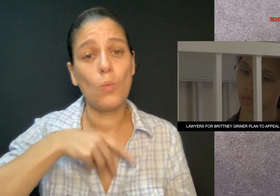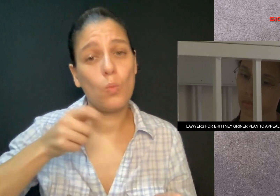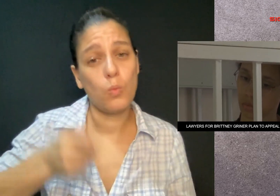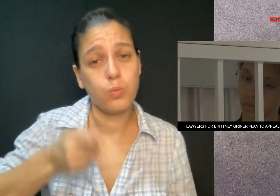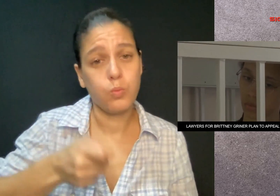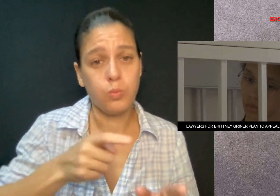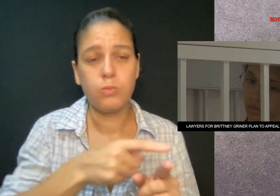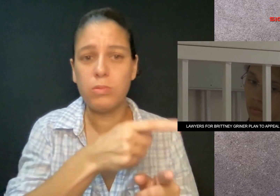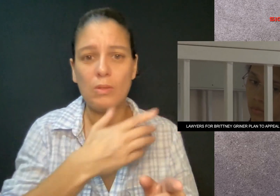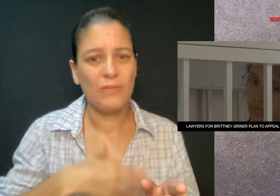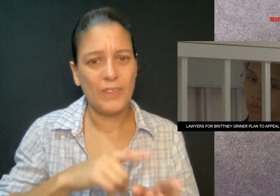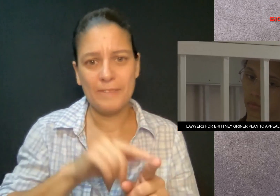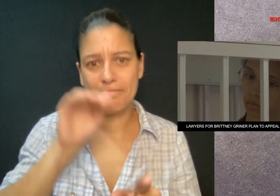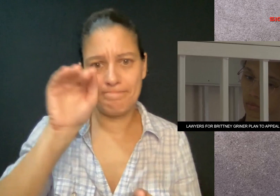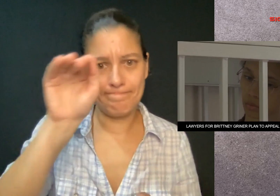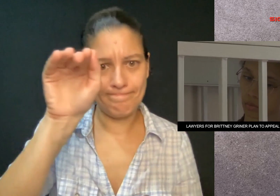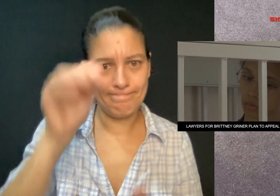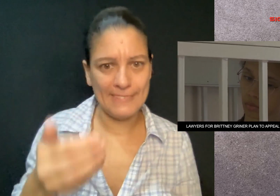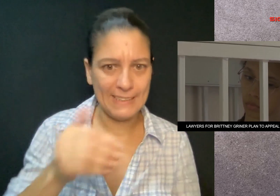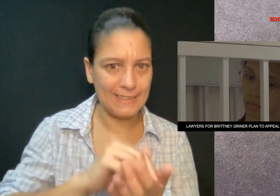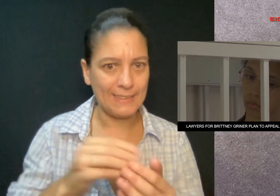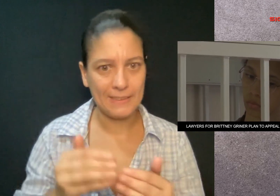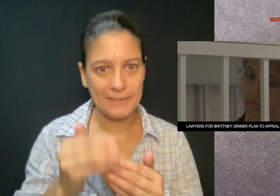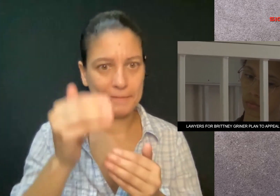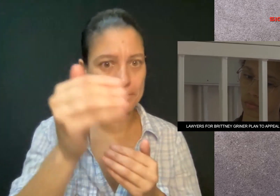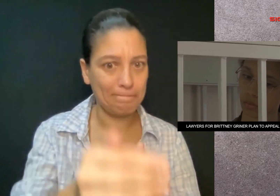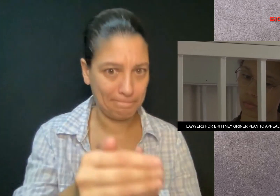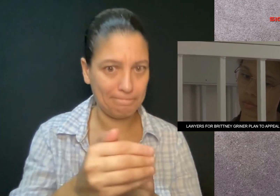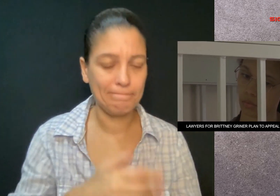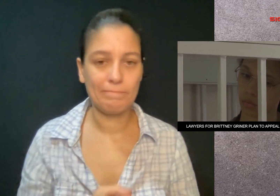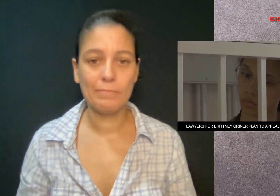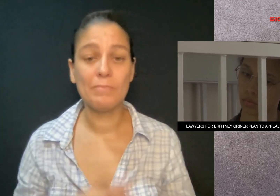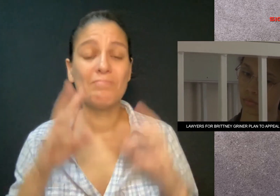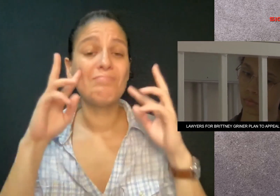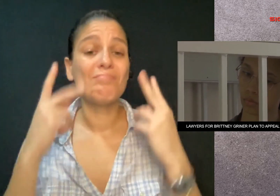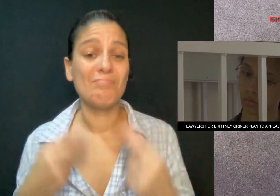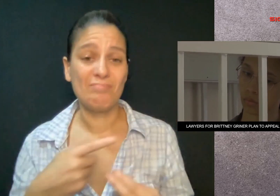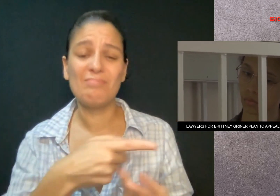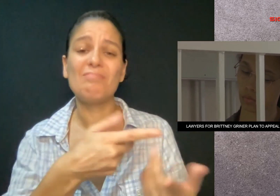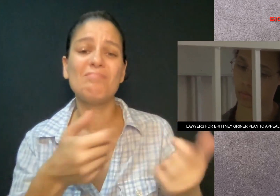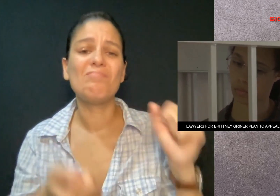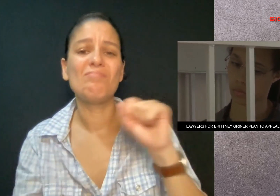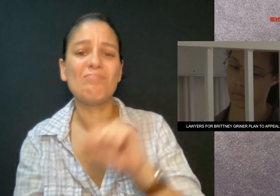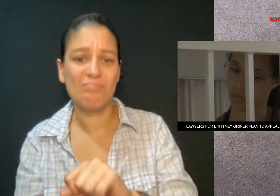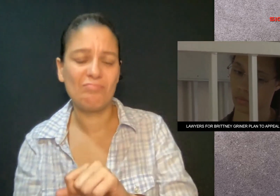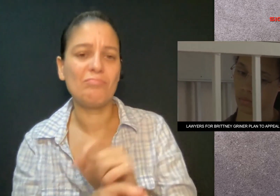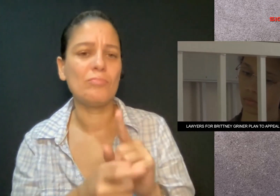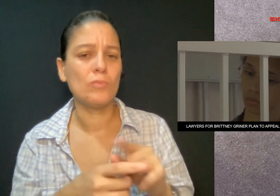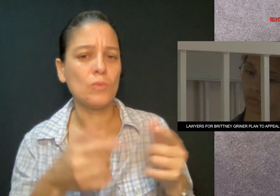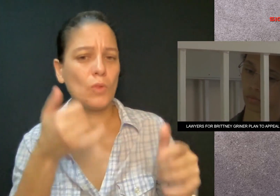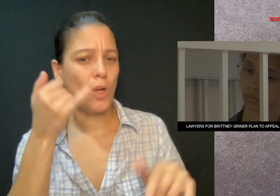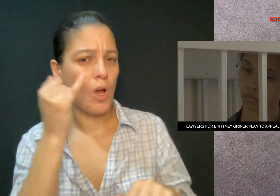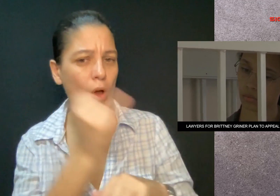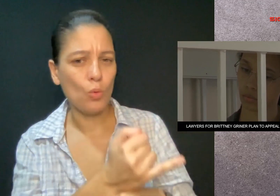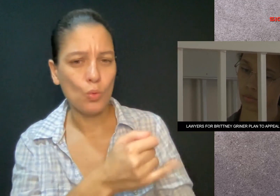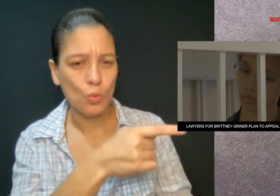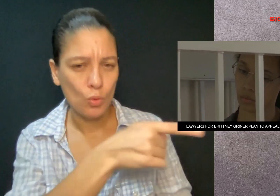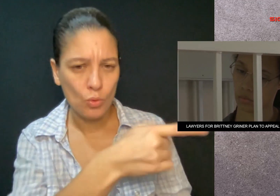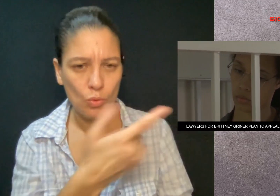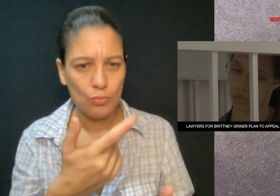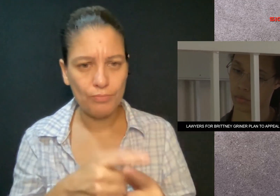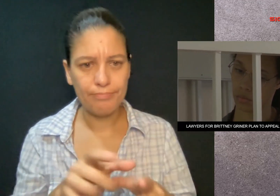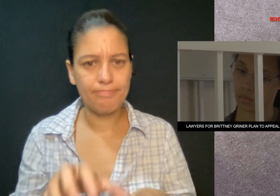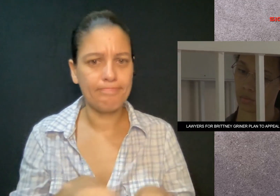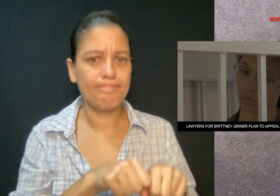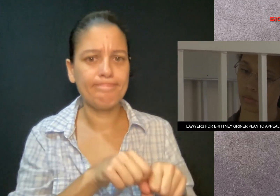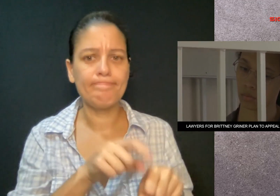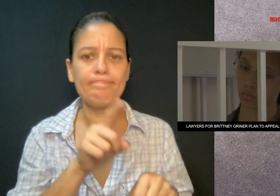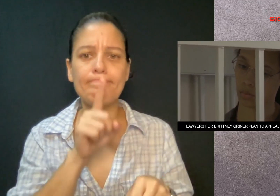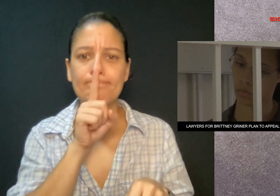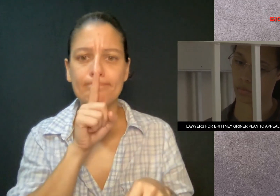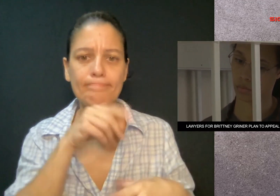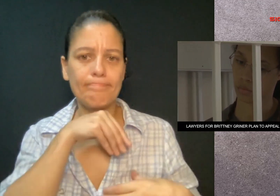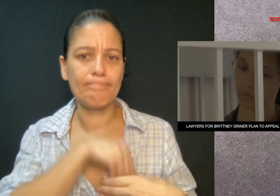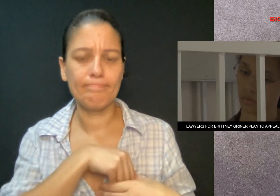to appeal the ruling Griner was arrested and charged with illegal